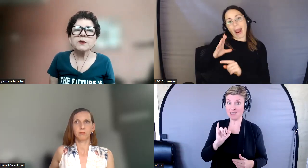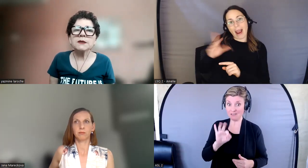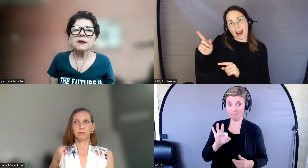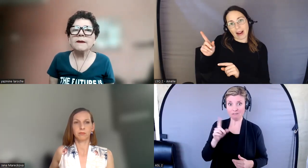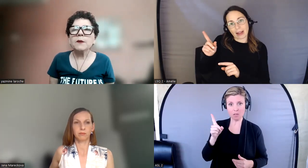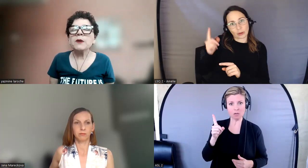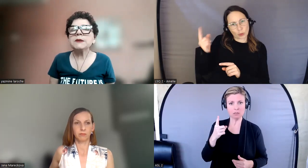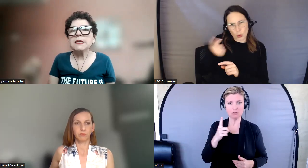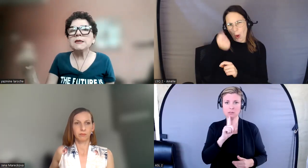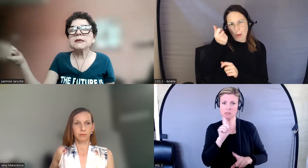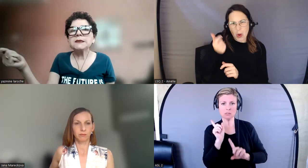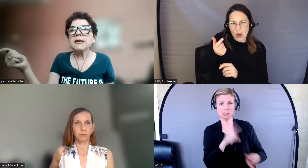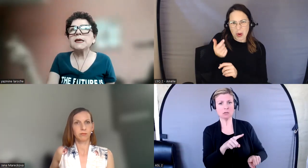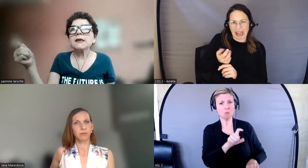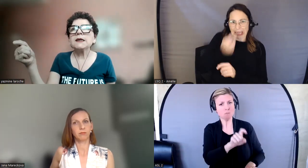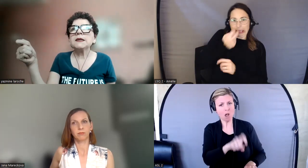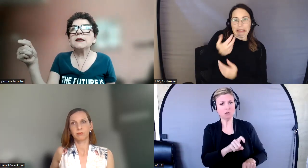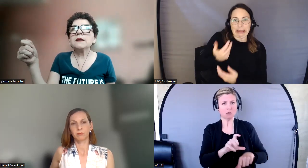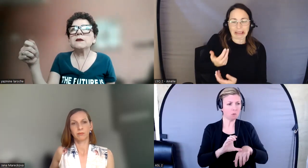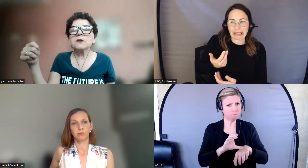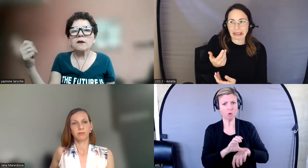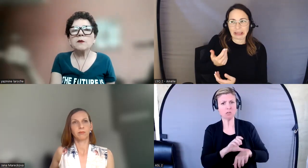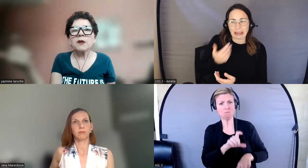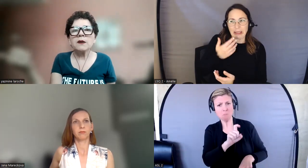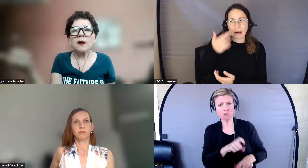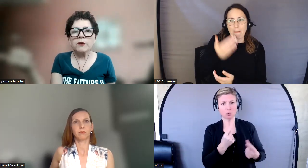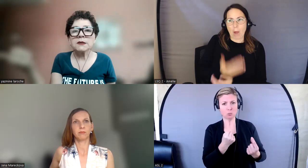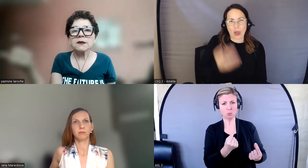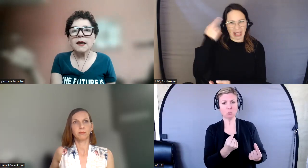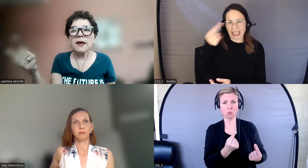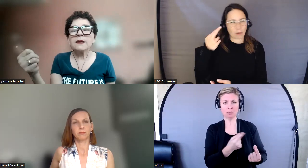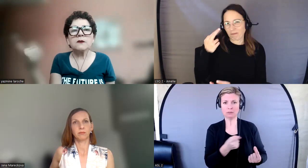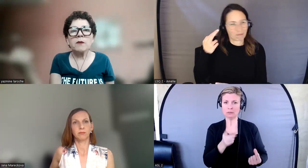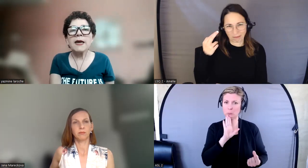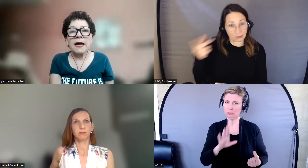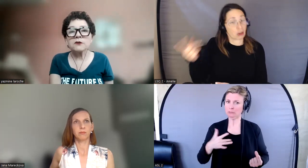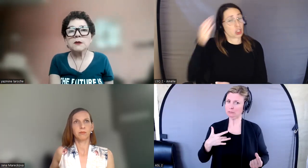reason people need to see that there's not going to be a risk and that there may actually